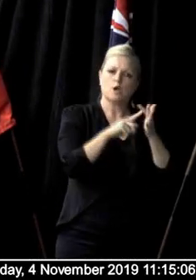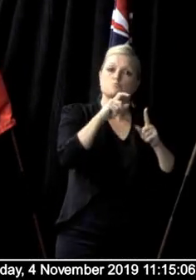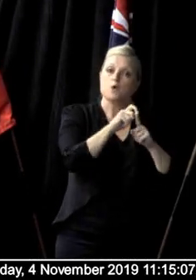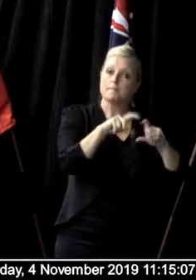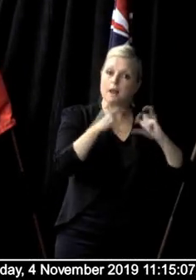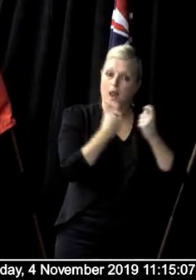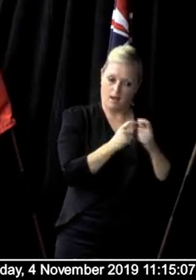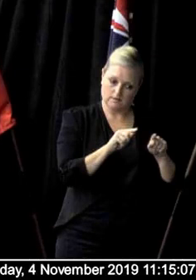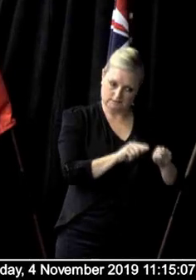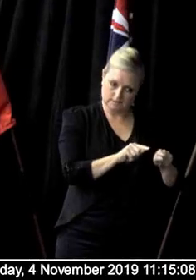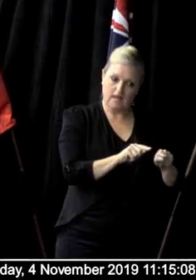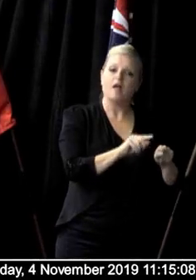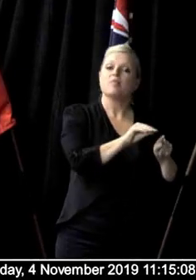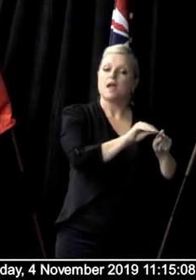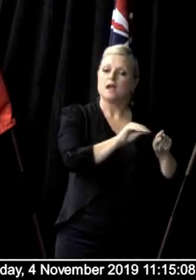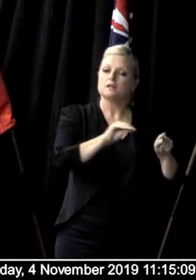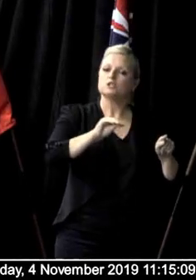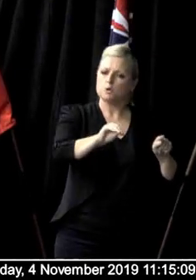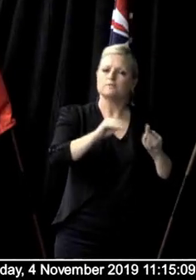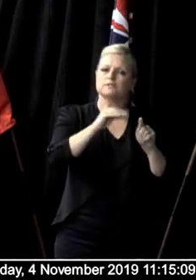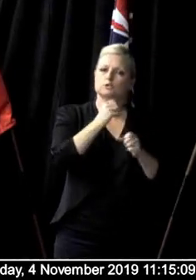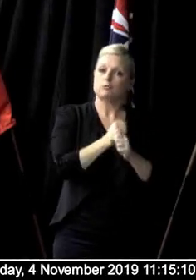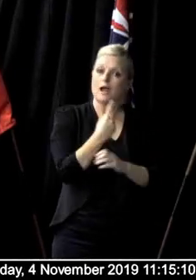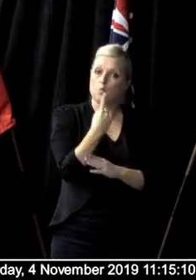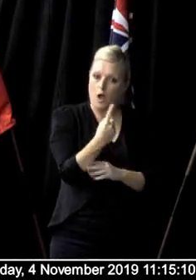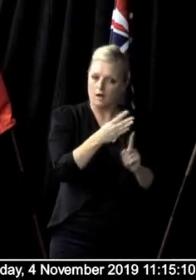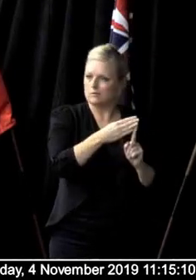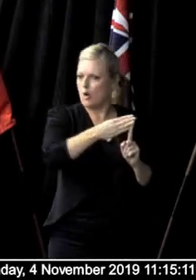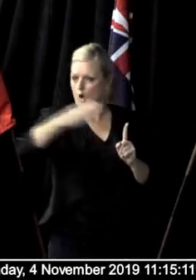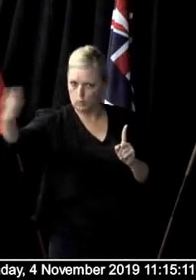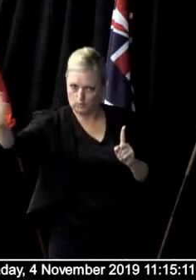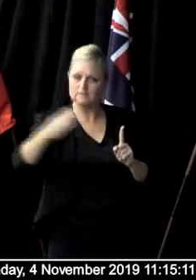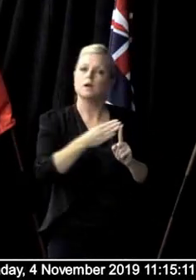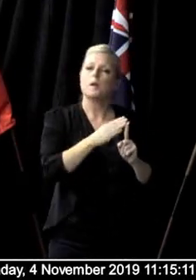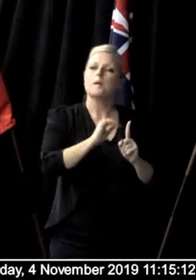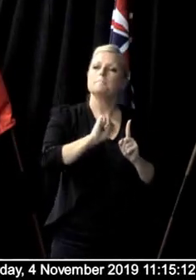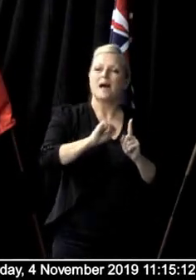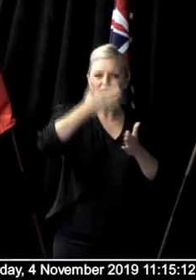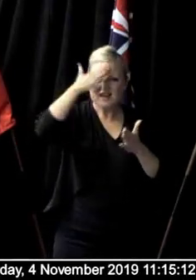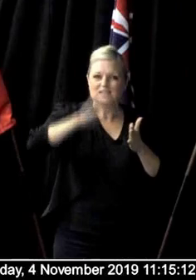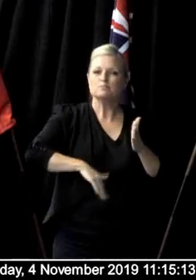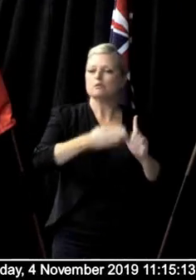unit before moving to grade 1 and onwards, from which time her experience was one of exclusion.